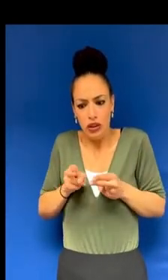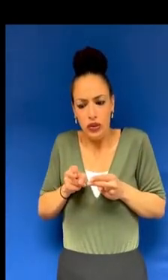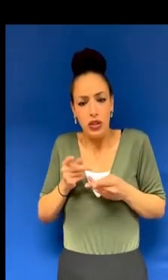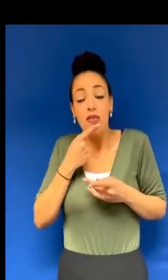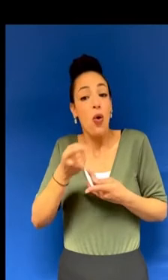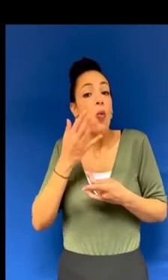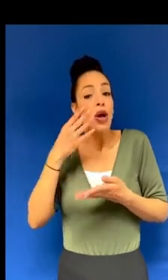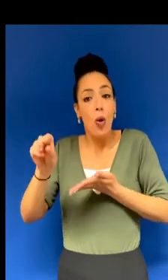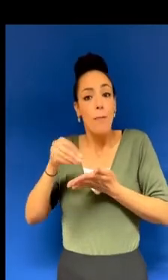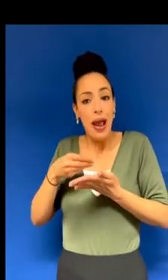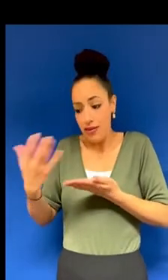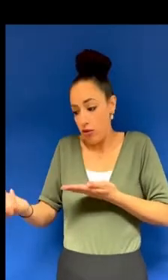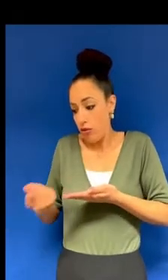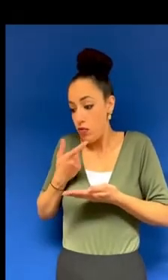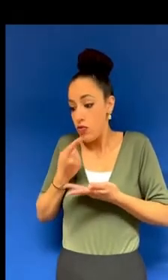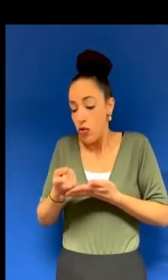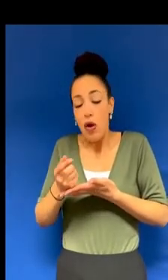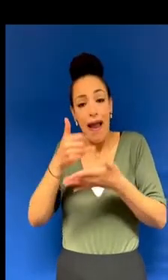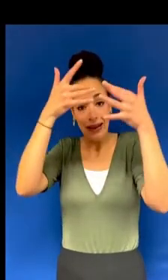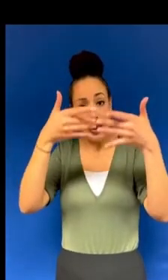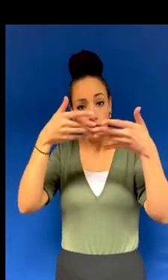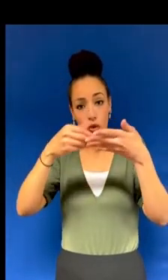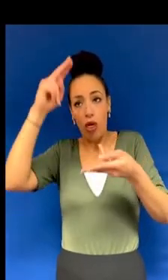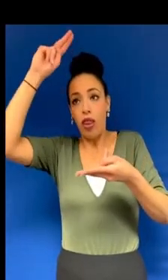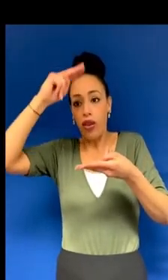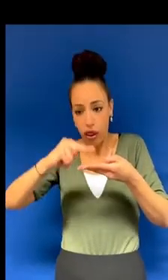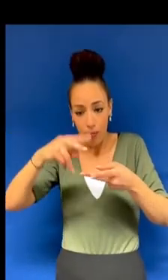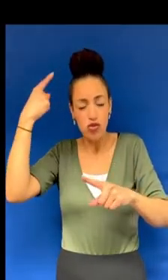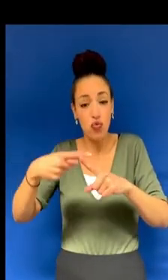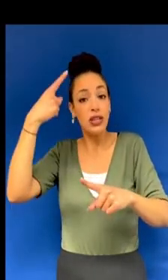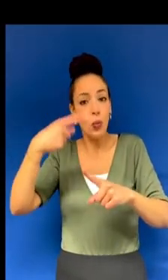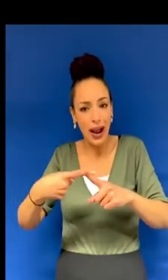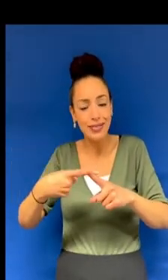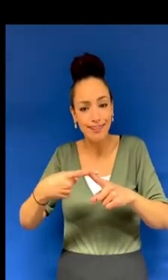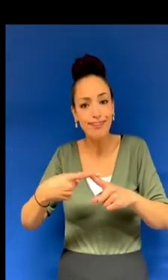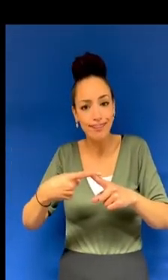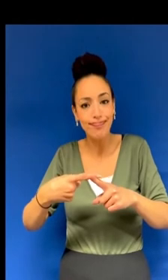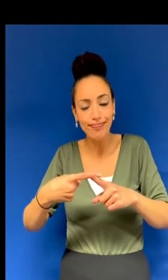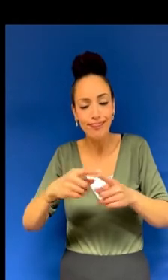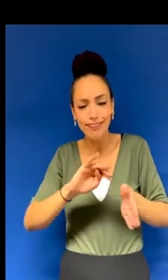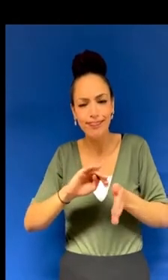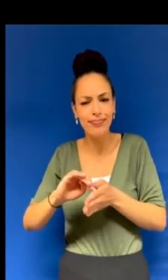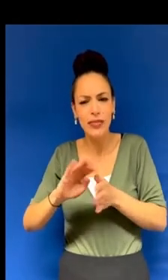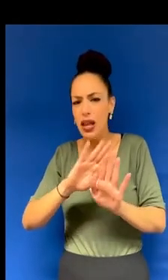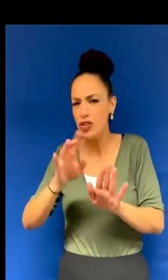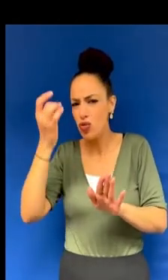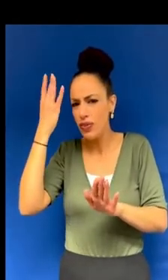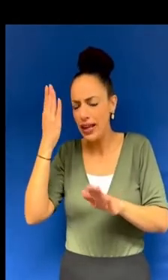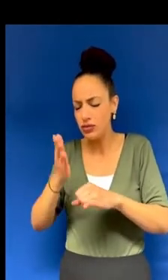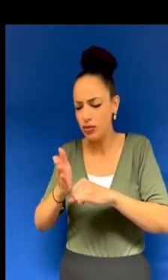much more than our wages have risen, has meant like we feel much more strangled in terms of what we can and can't do. So much of your money just leaves your account straight away at the